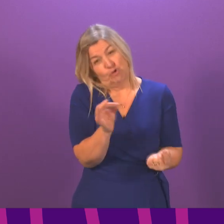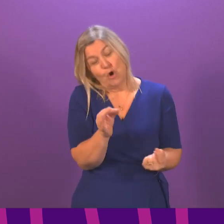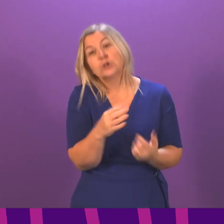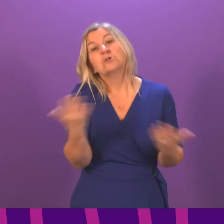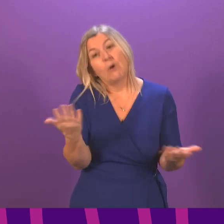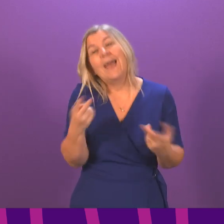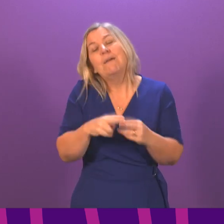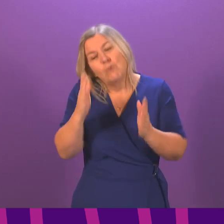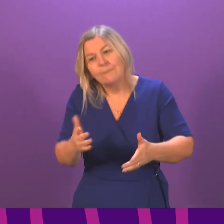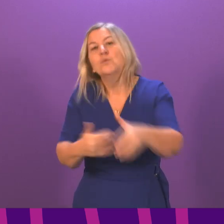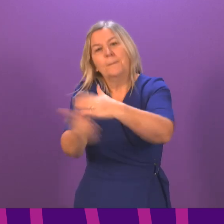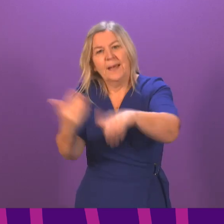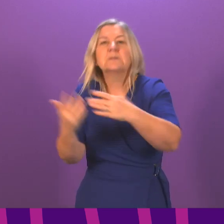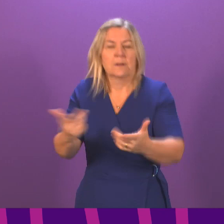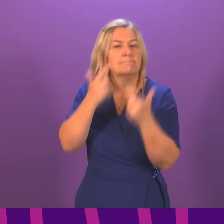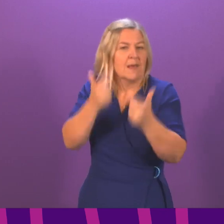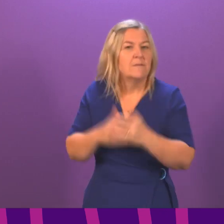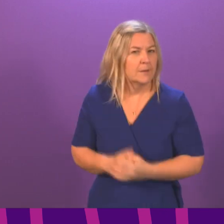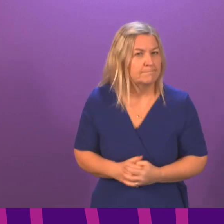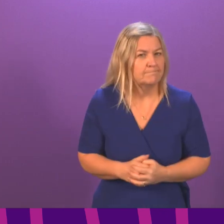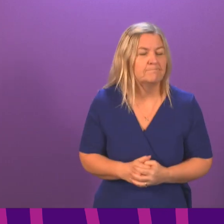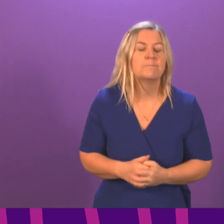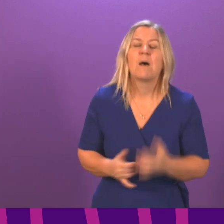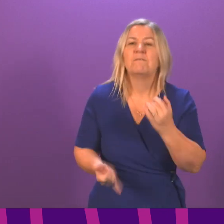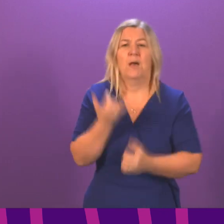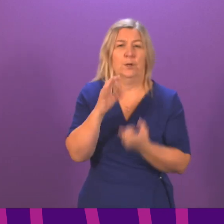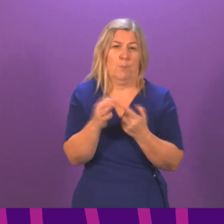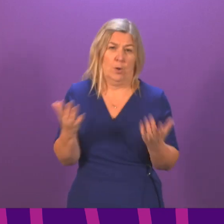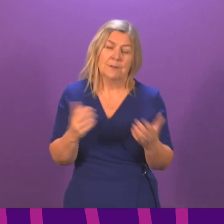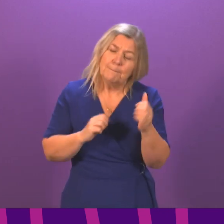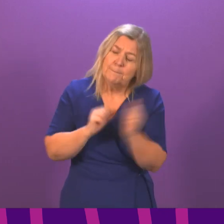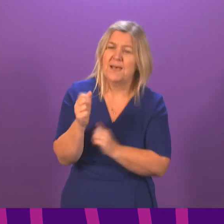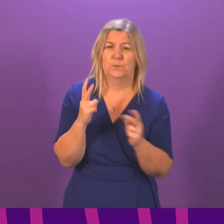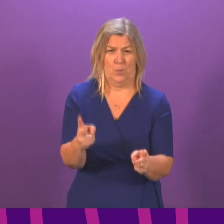For the moment—this is my final point—the best way in which all of us can try to make